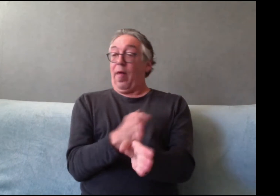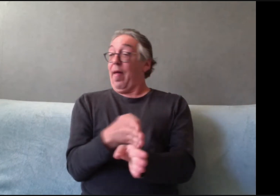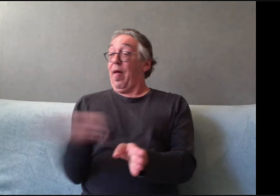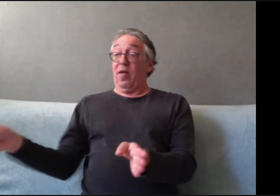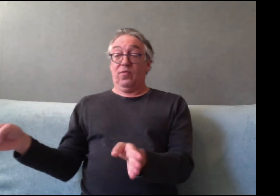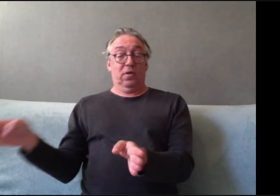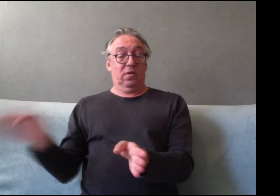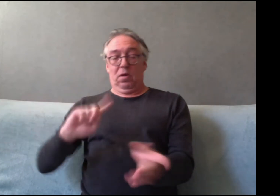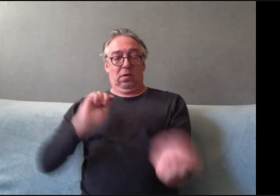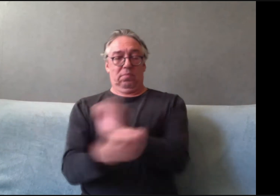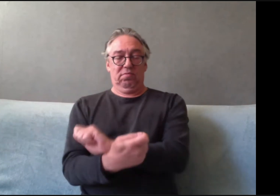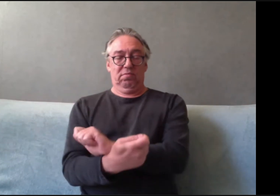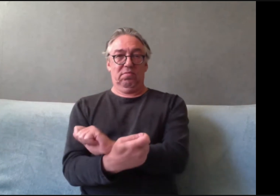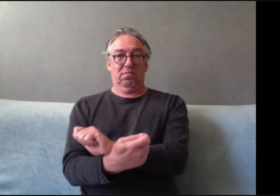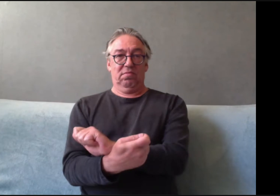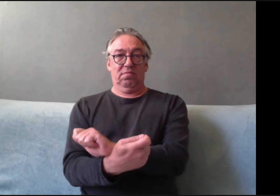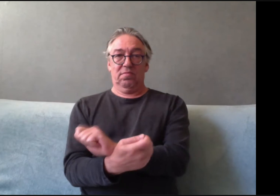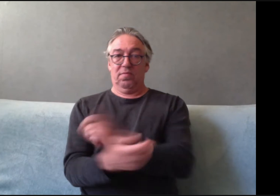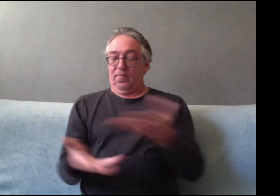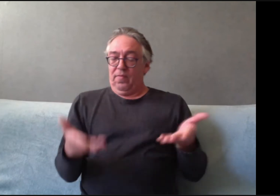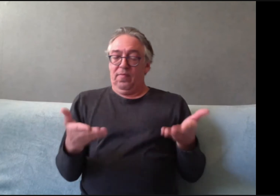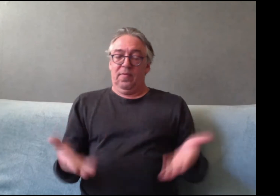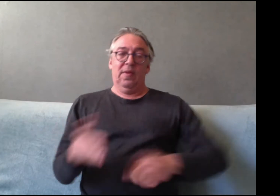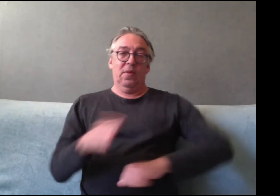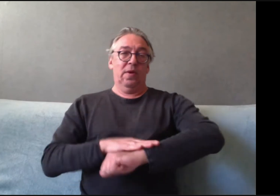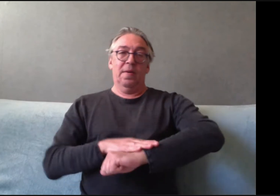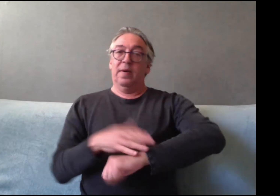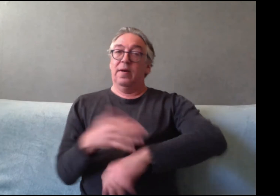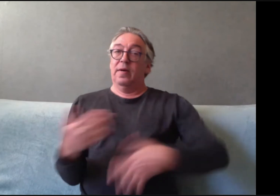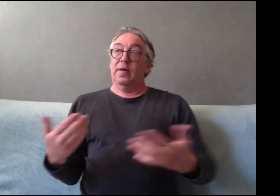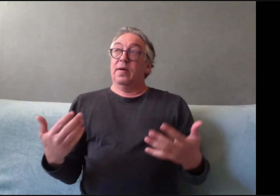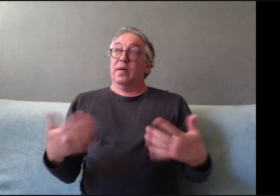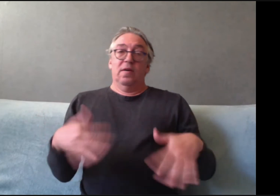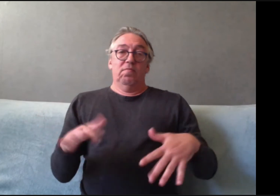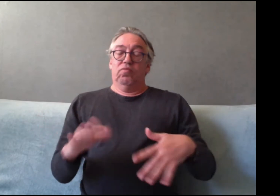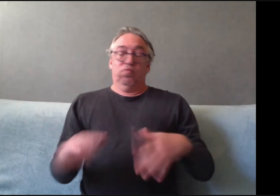it's a very historic period for our societies,